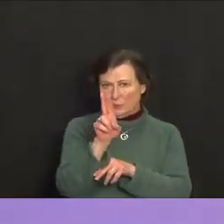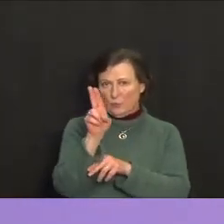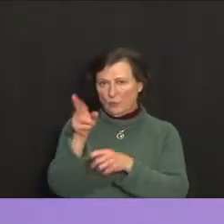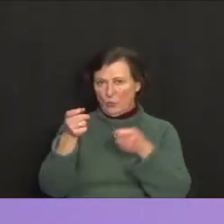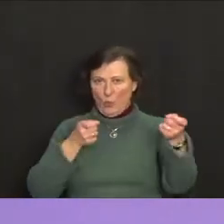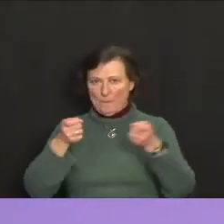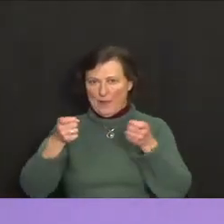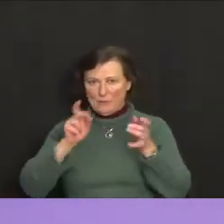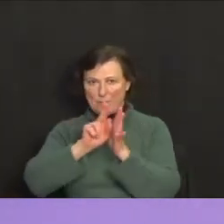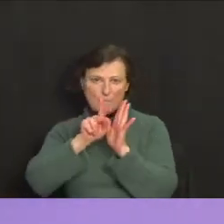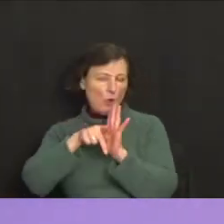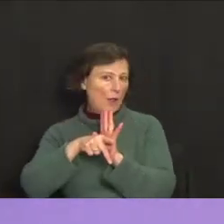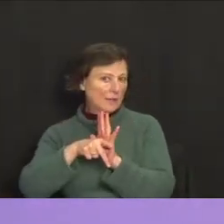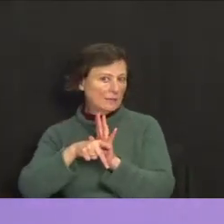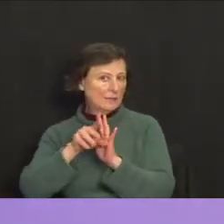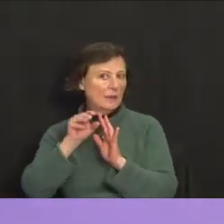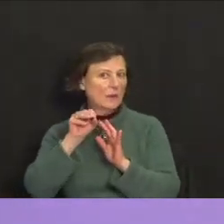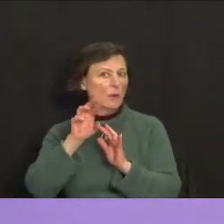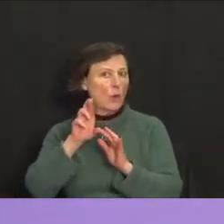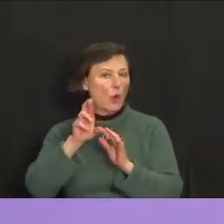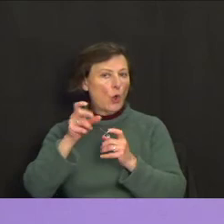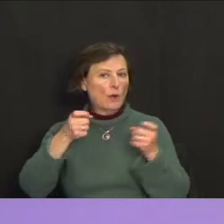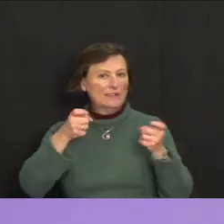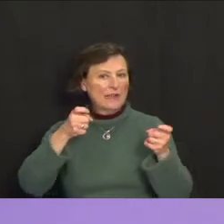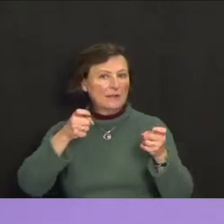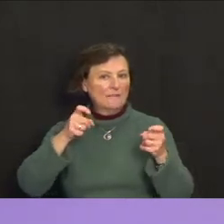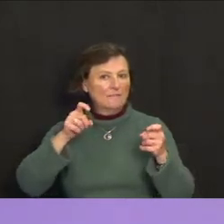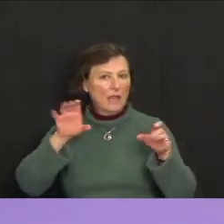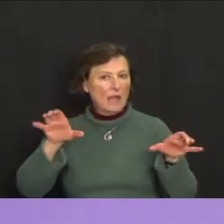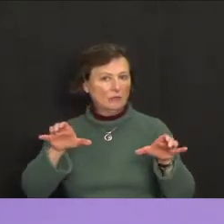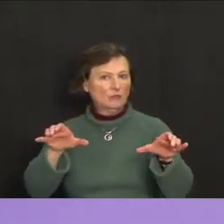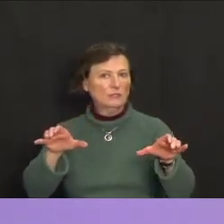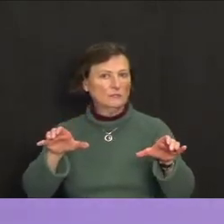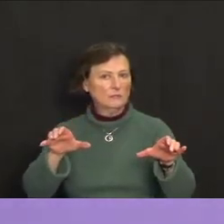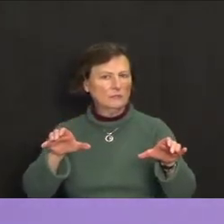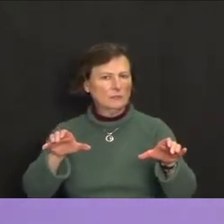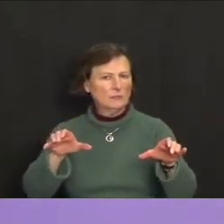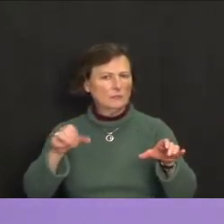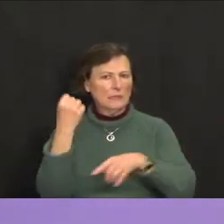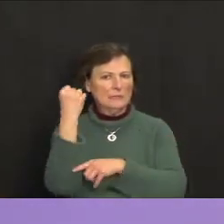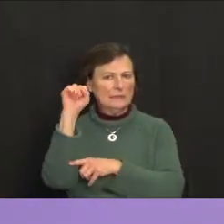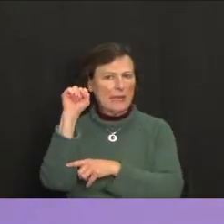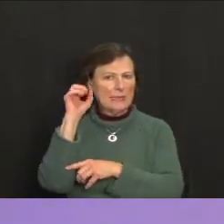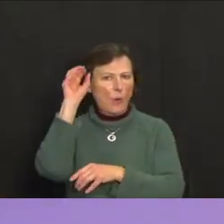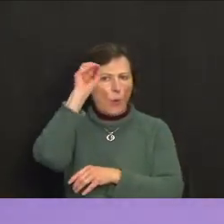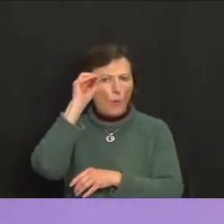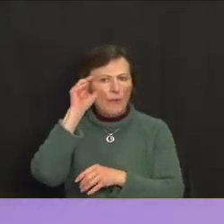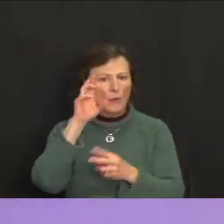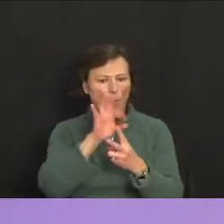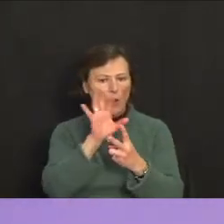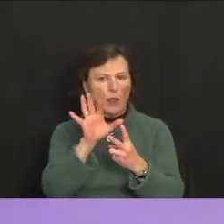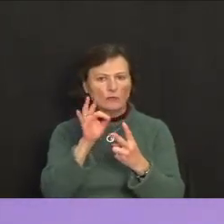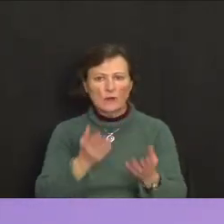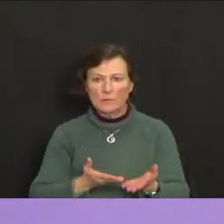policies or executive actions. Dissenting opinions or alternative proposals from UU